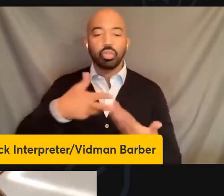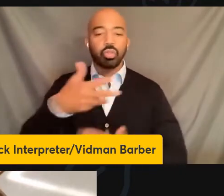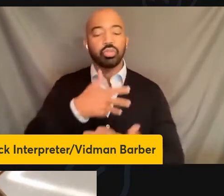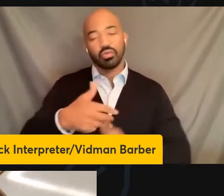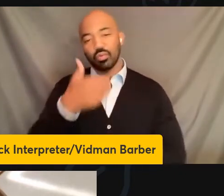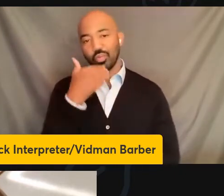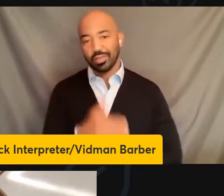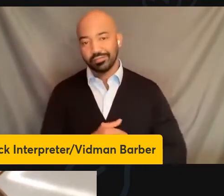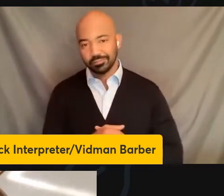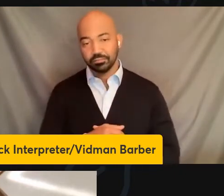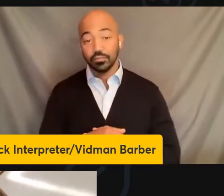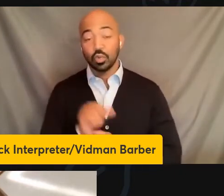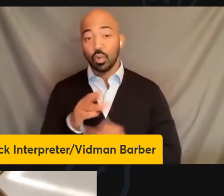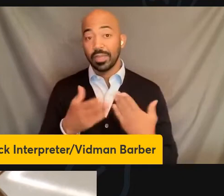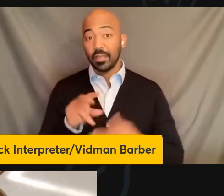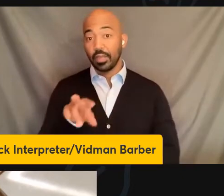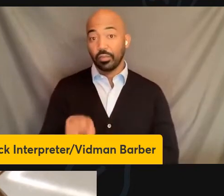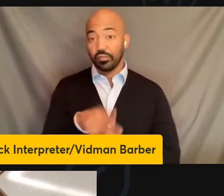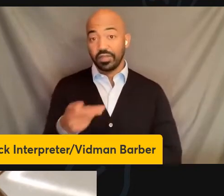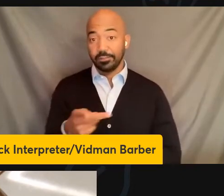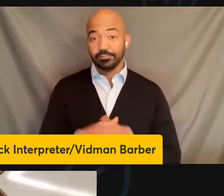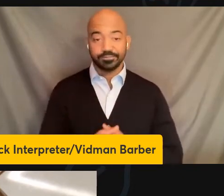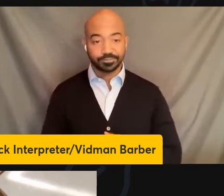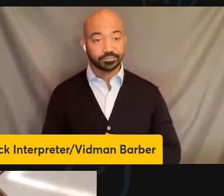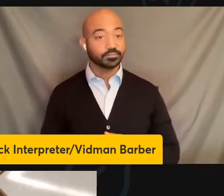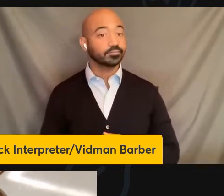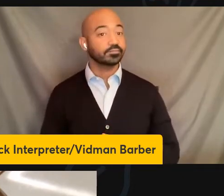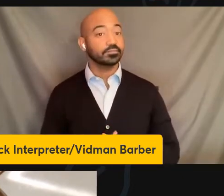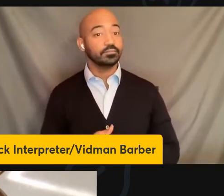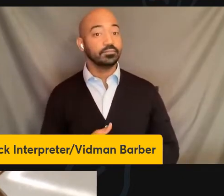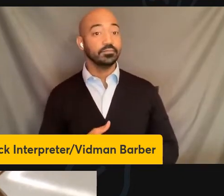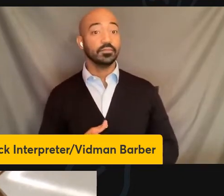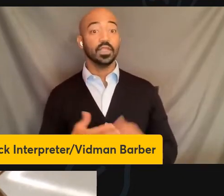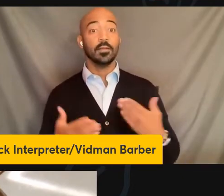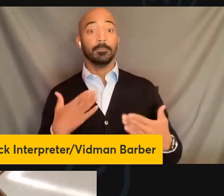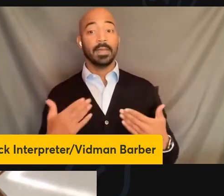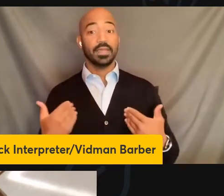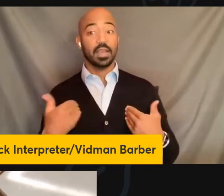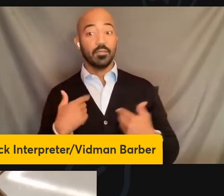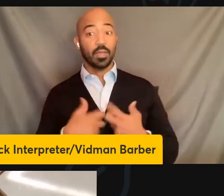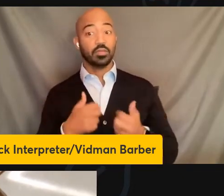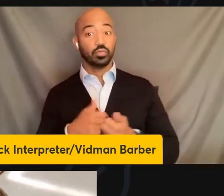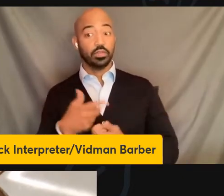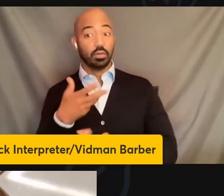be the other way around. That just because they can't they have problems with socializing, then they don't want to communicate